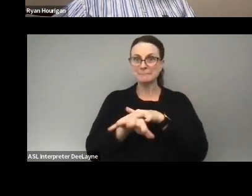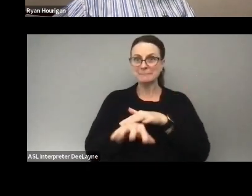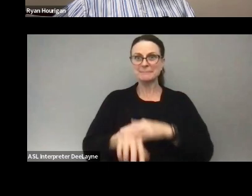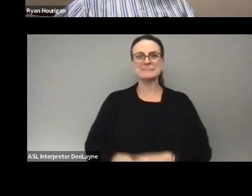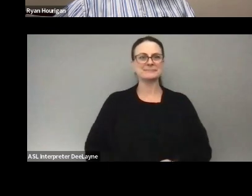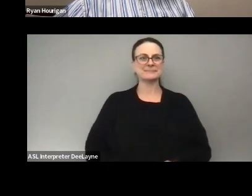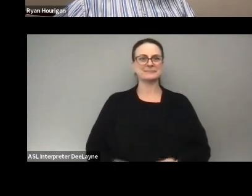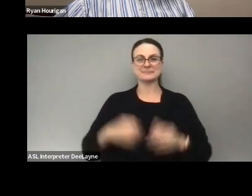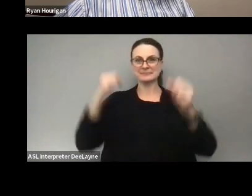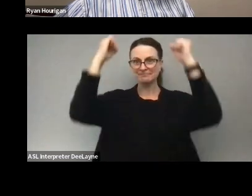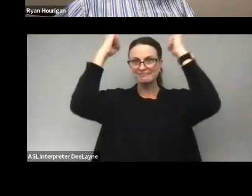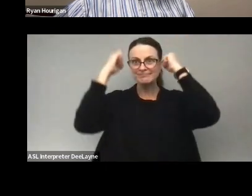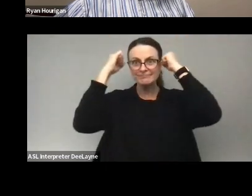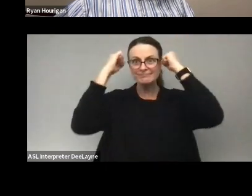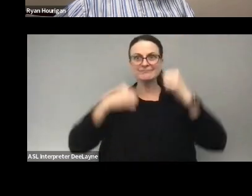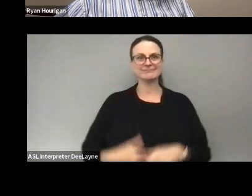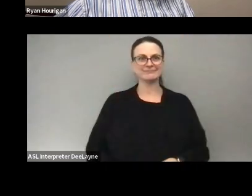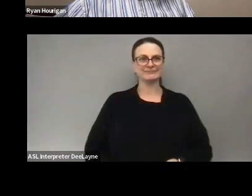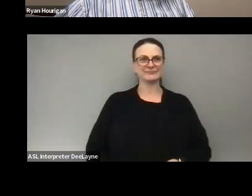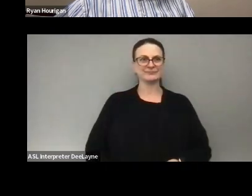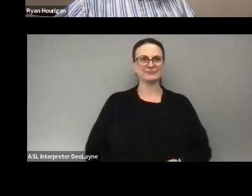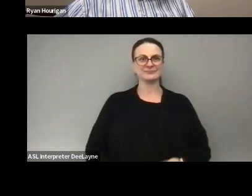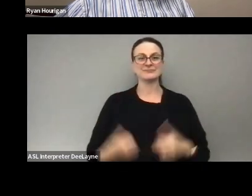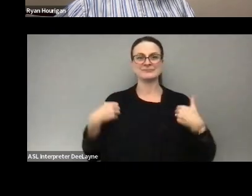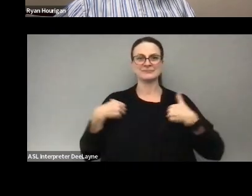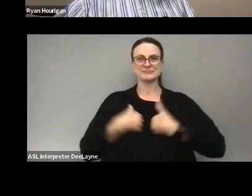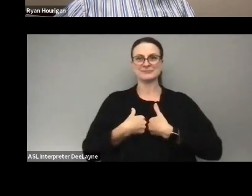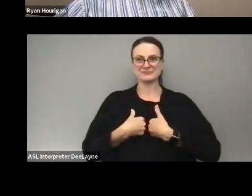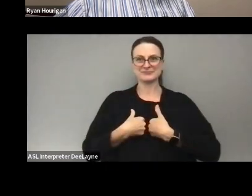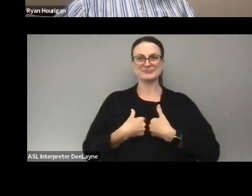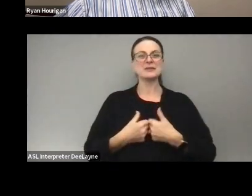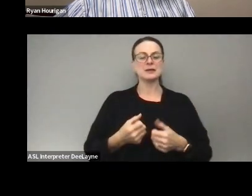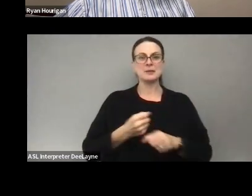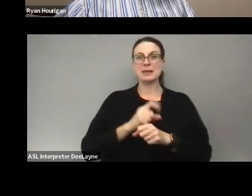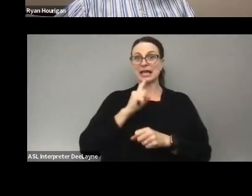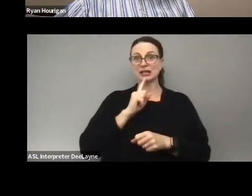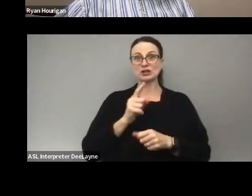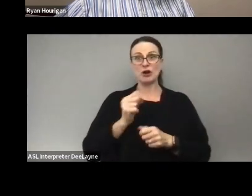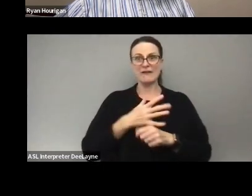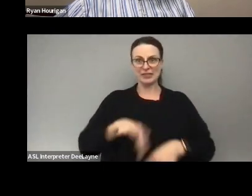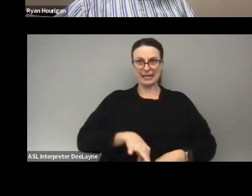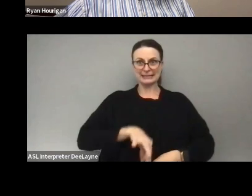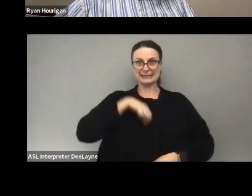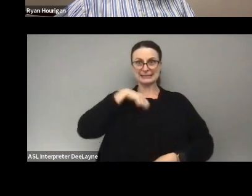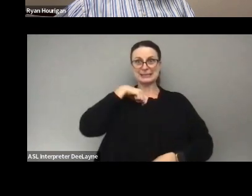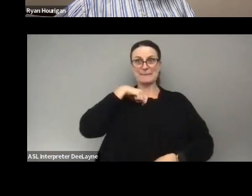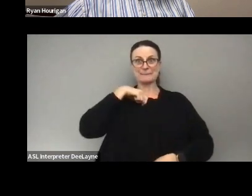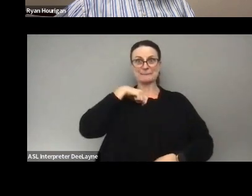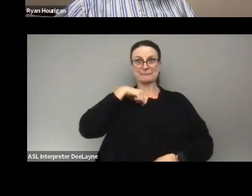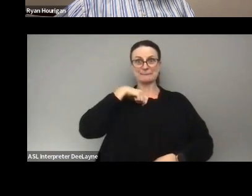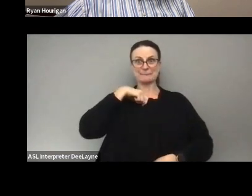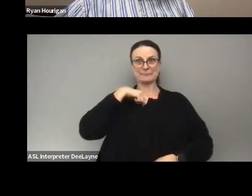hats and coats, making sure to zip their coats all the way up.